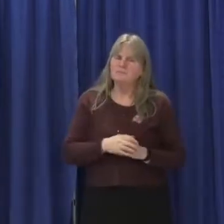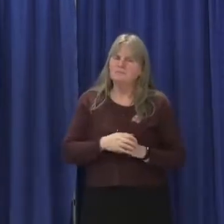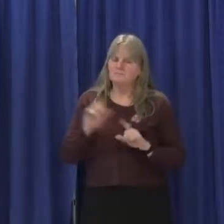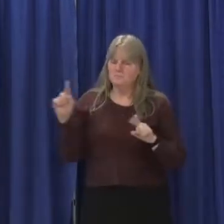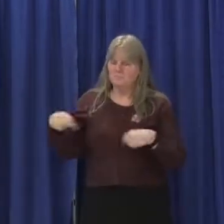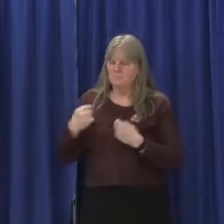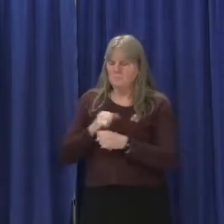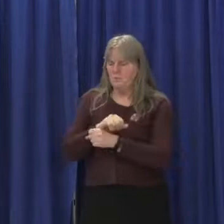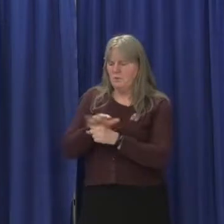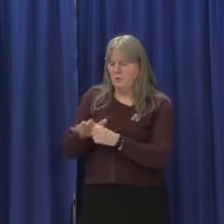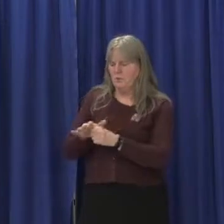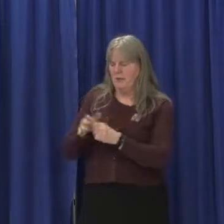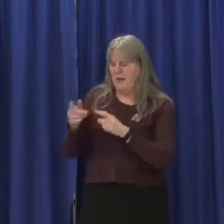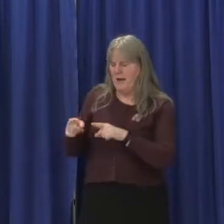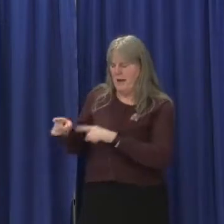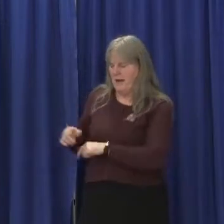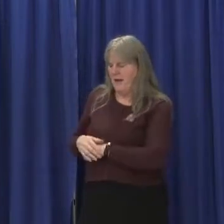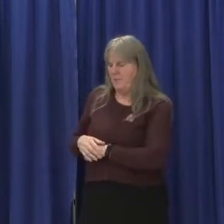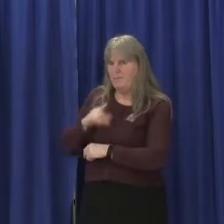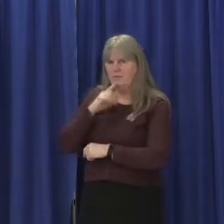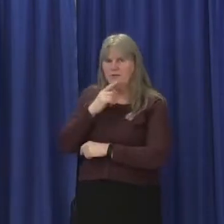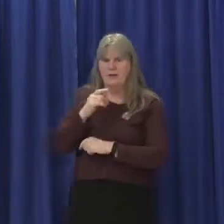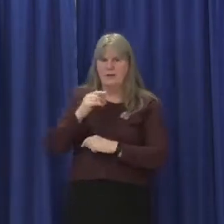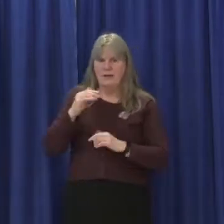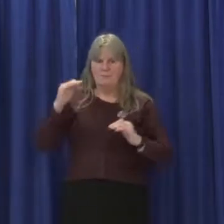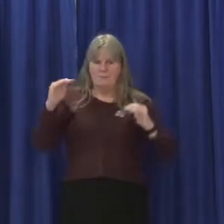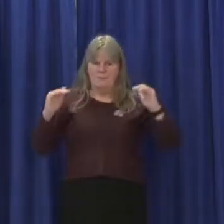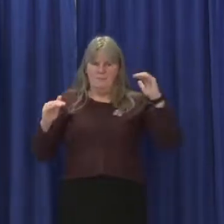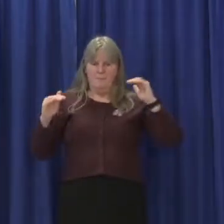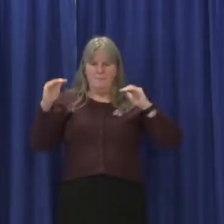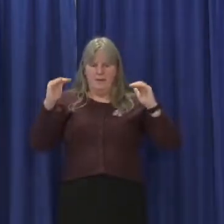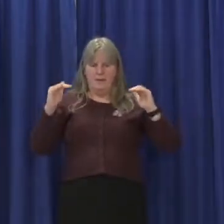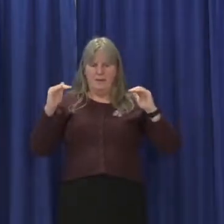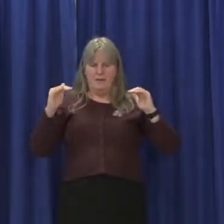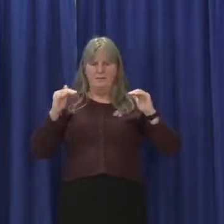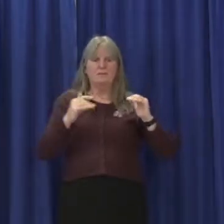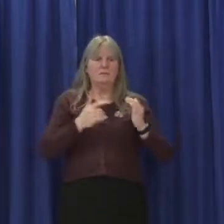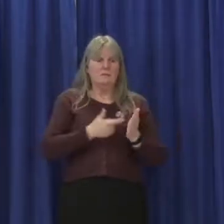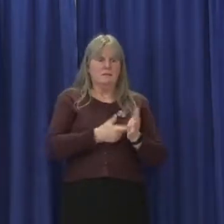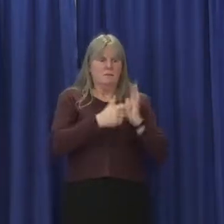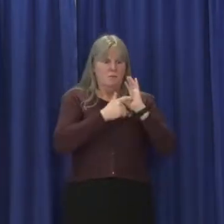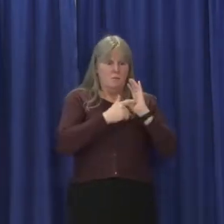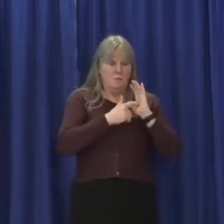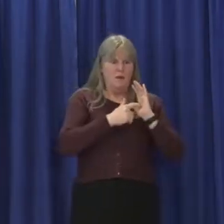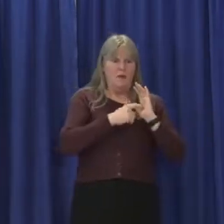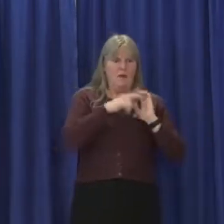the goal really is that balancing act of keeping the things that are essential and critical, the things that are